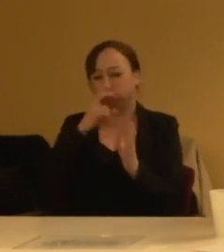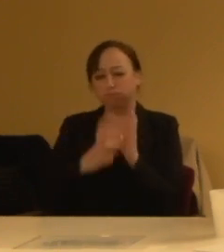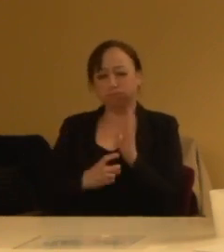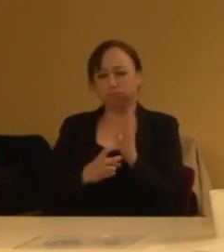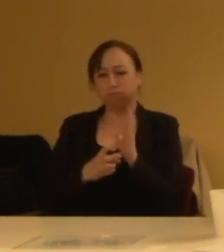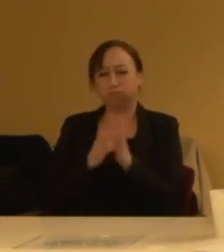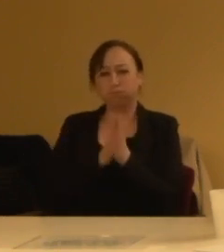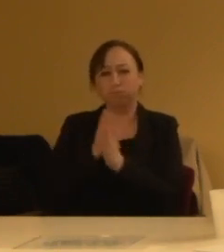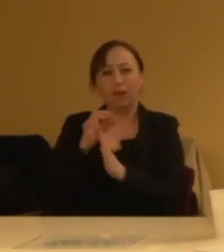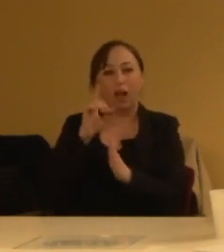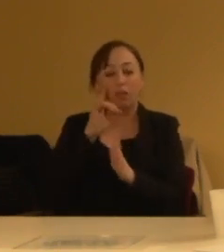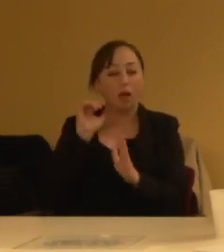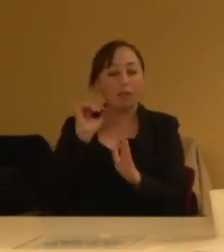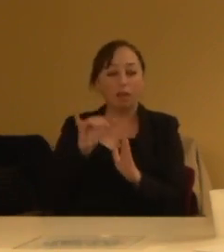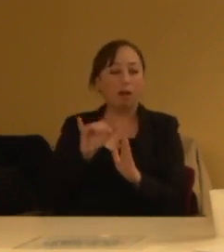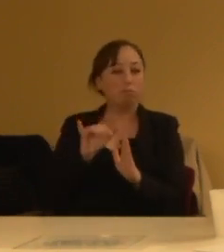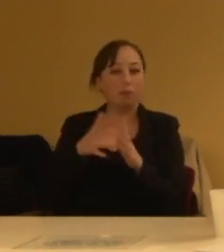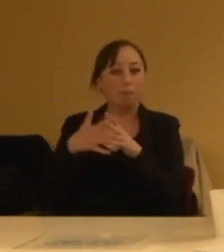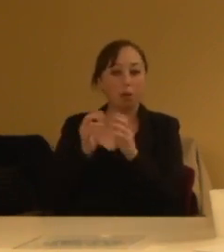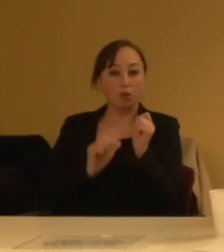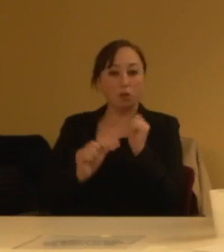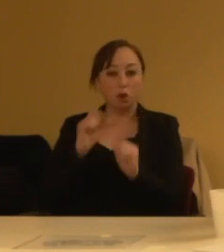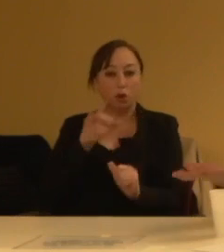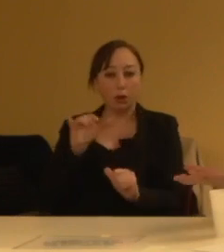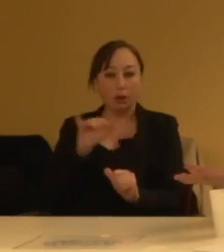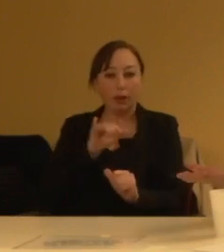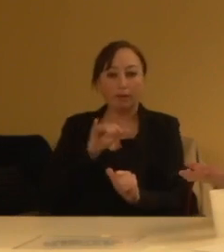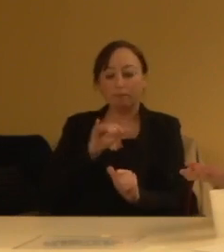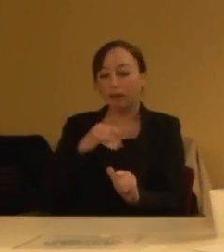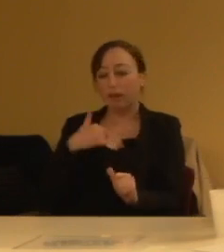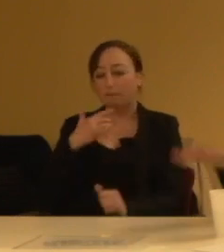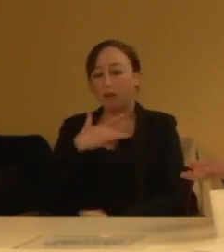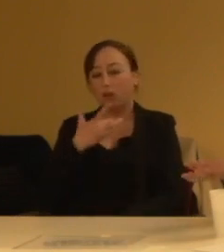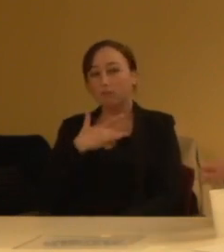Well, I don't have a place in this conversation,